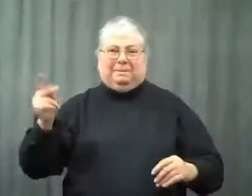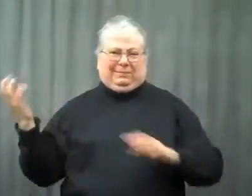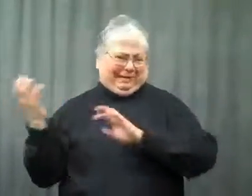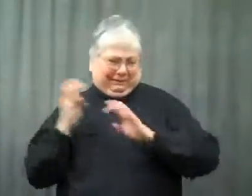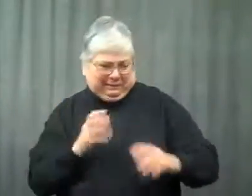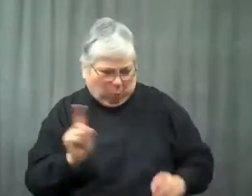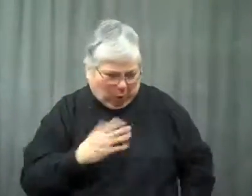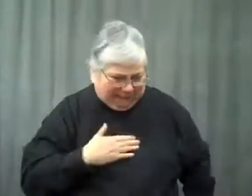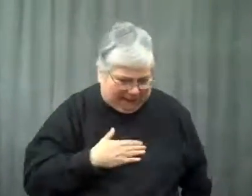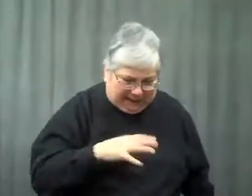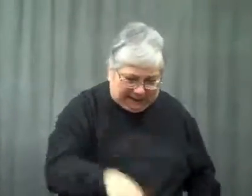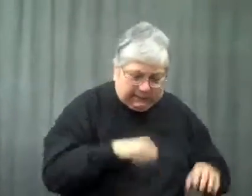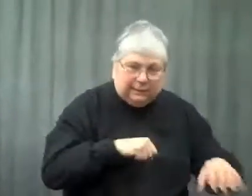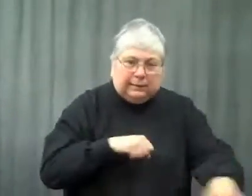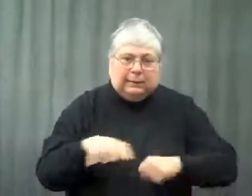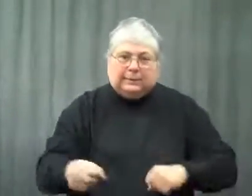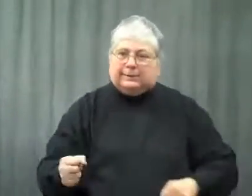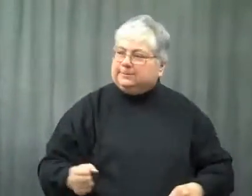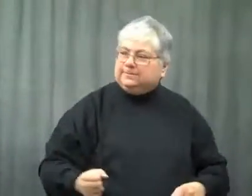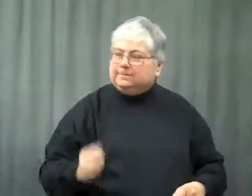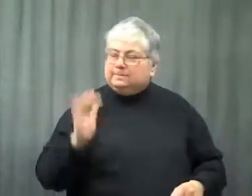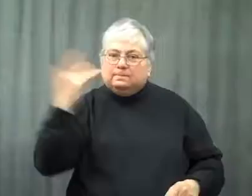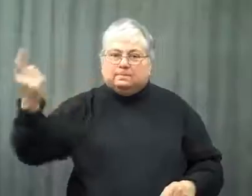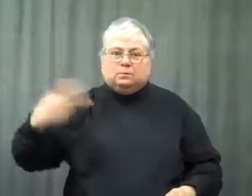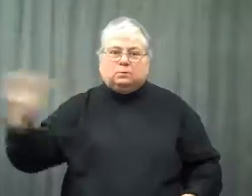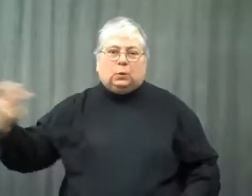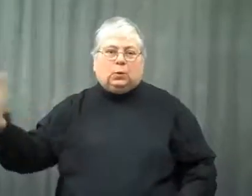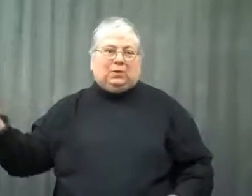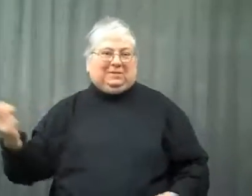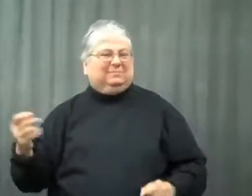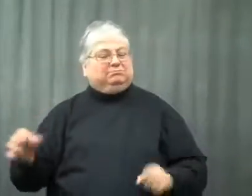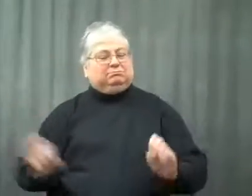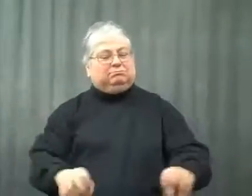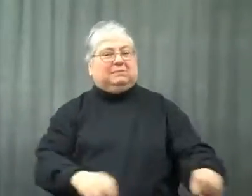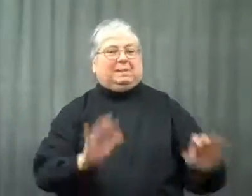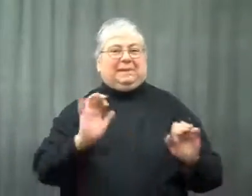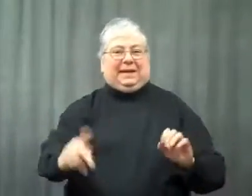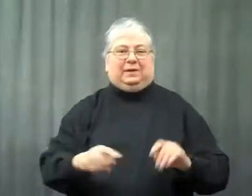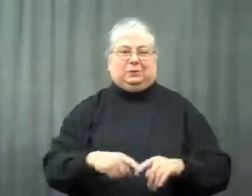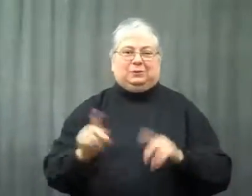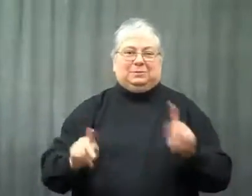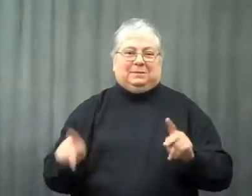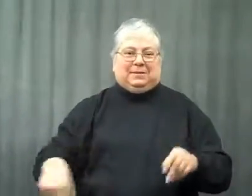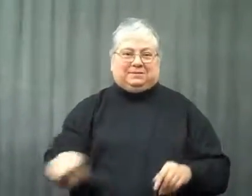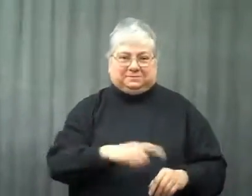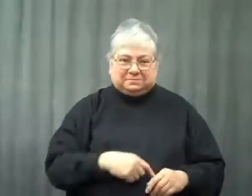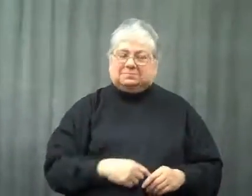People came to look for their stolen items and had them returned.